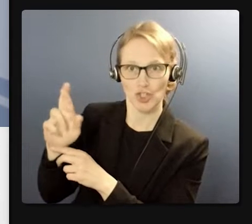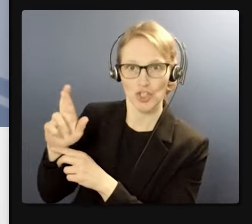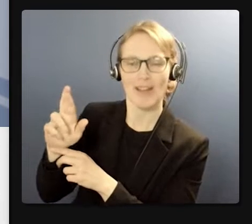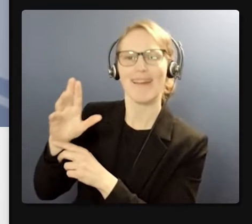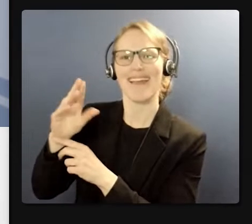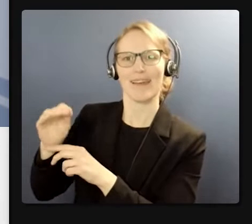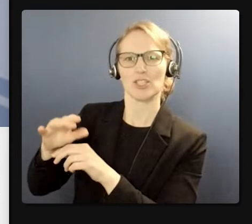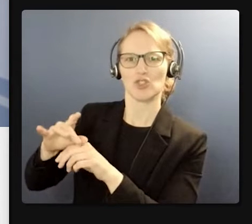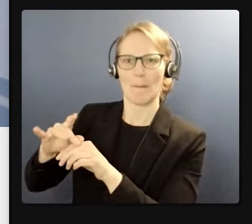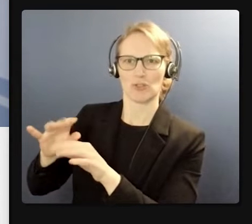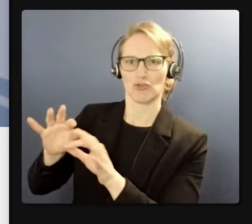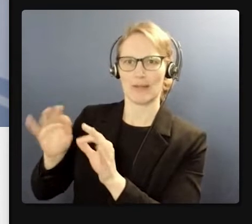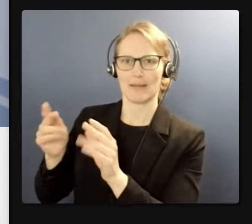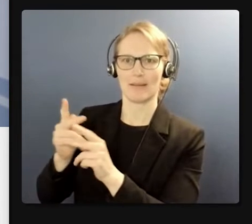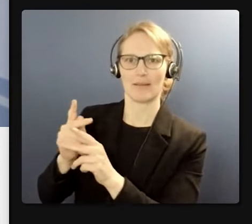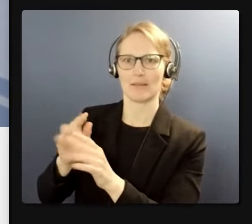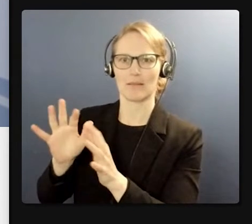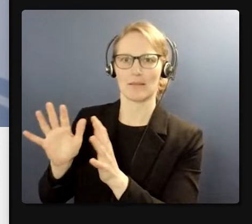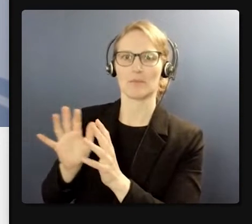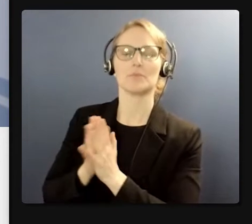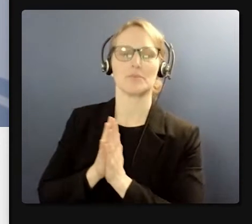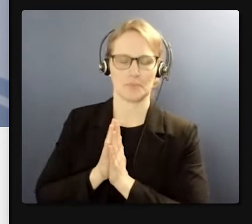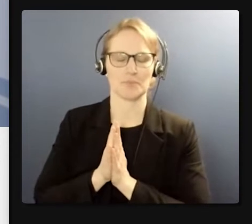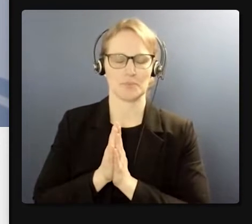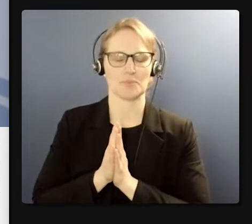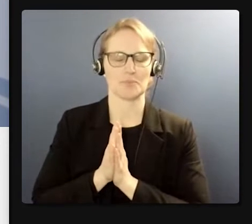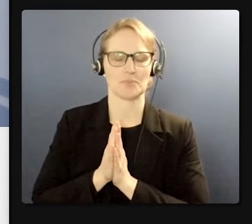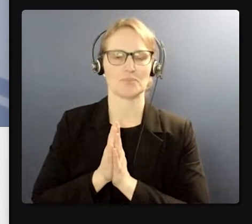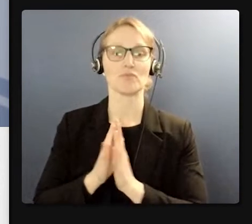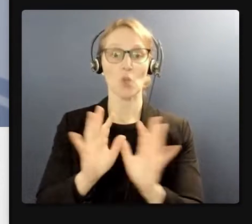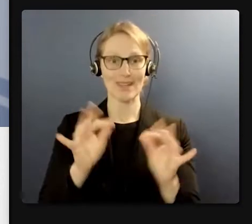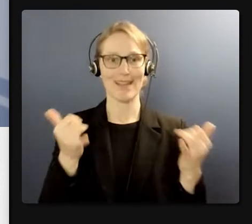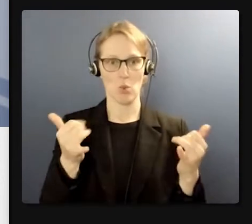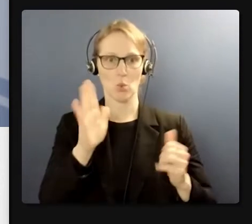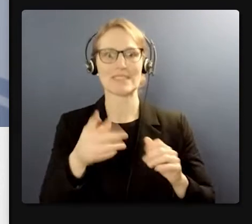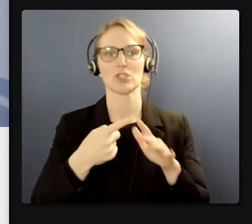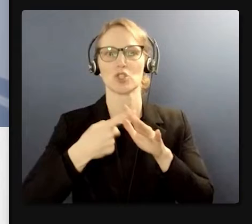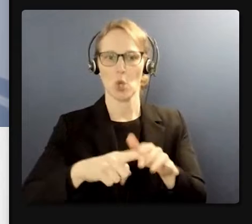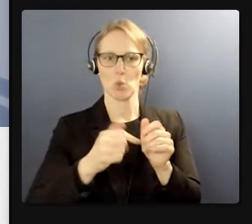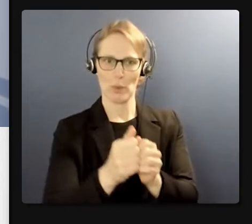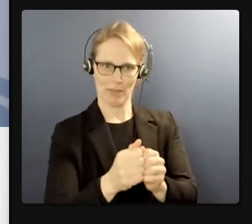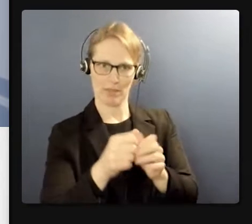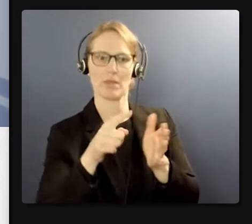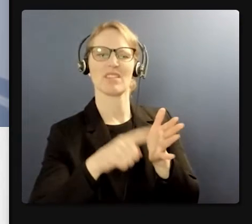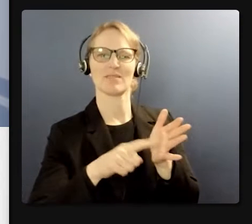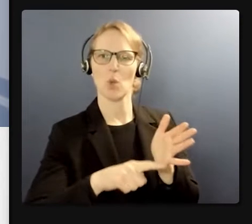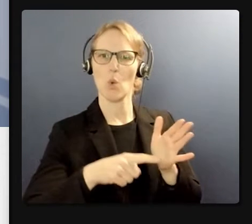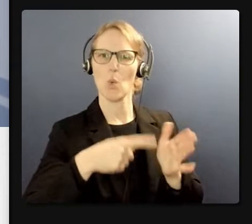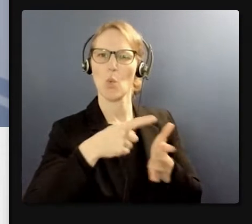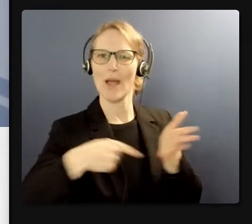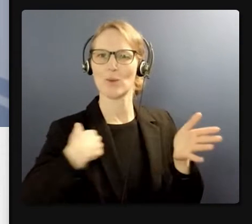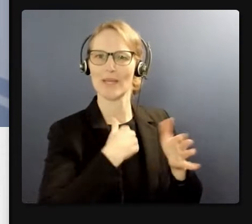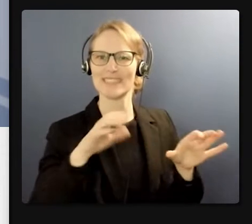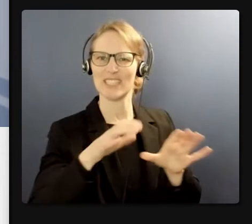So the asset we used in this video is actually off the shelf, so we basically